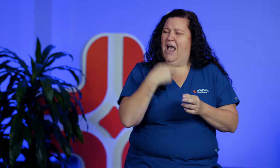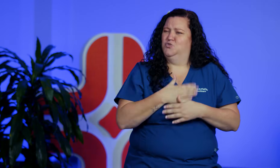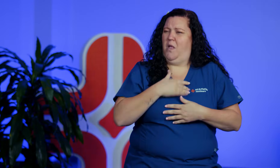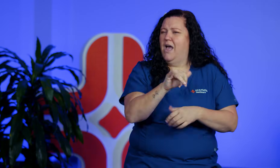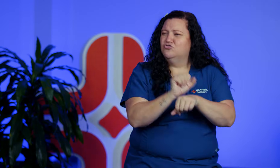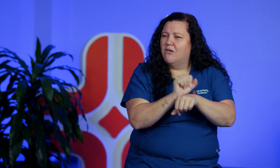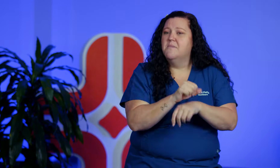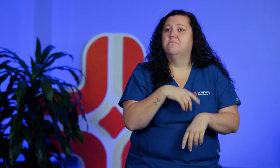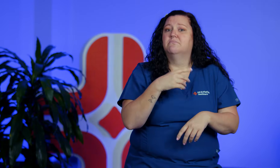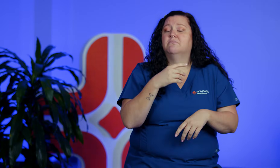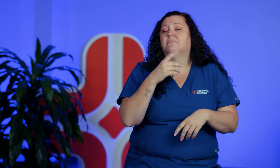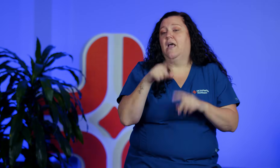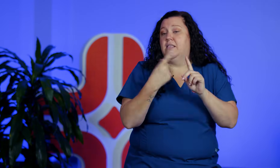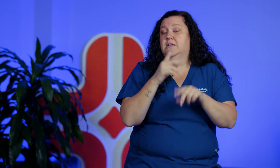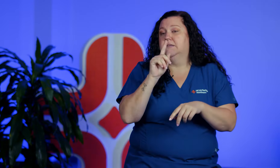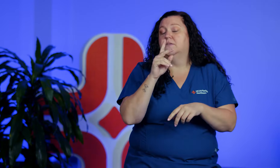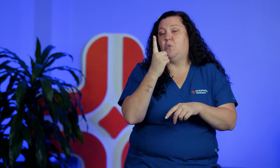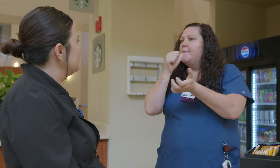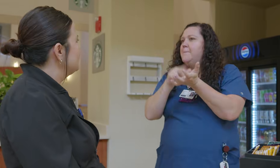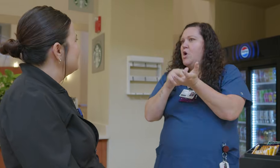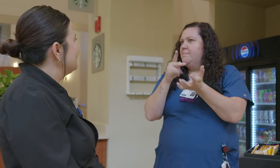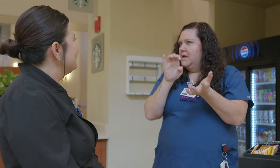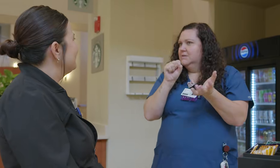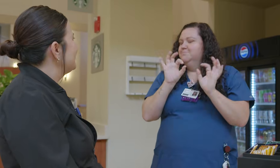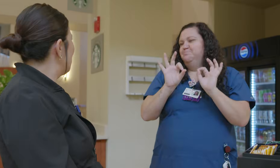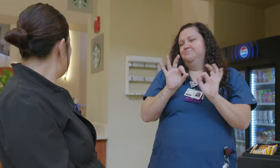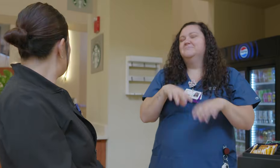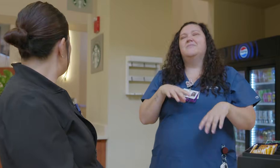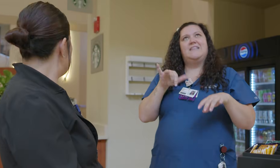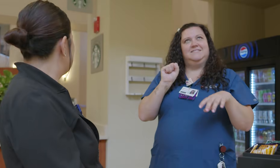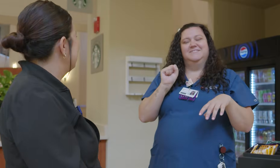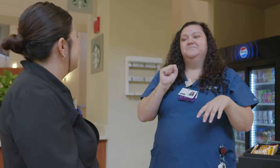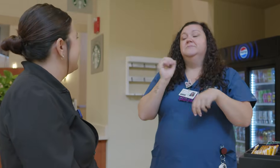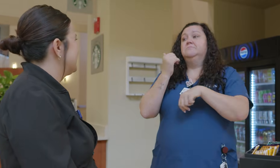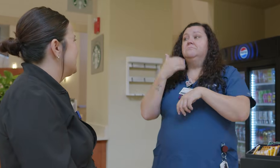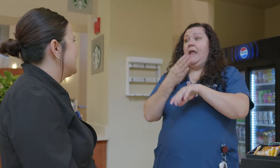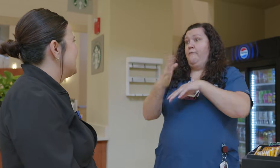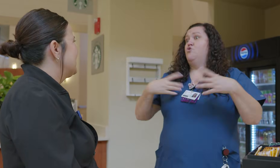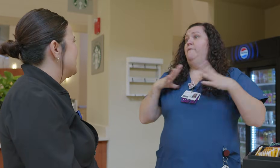And I really realized that I enjoyed that job. The deaf community has always had a difficult relationship with health care.